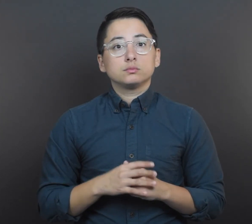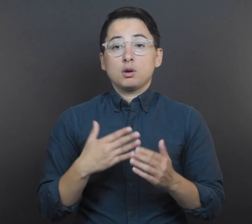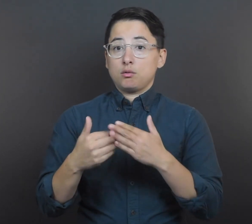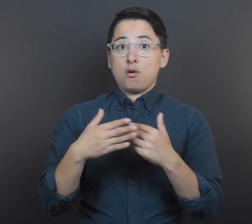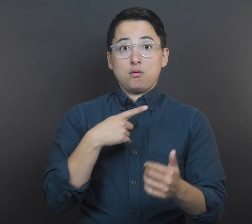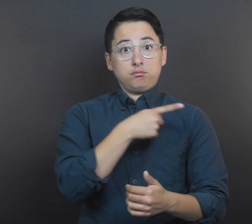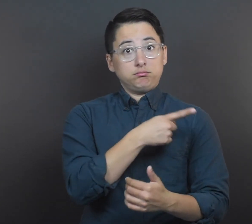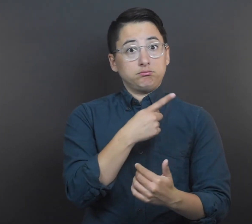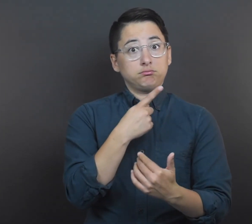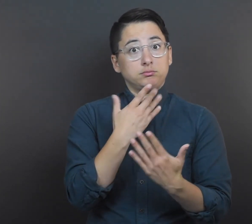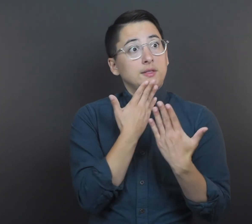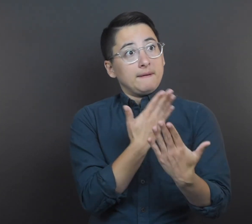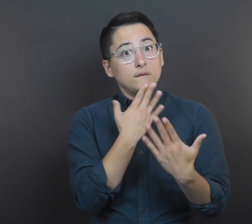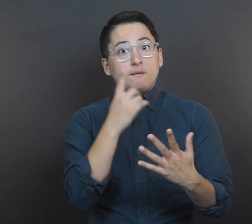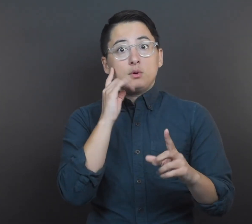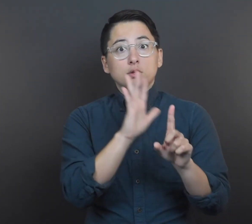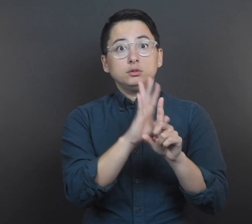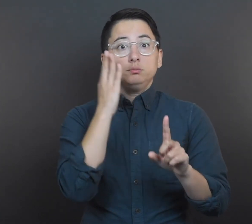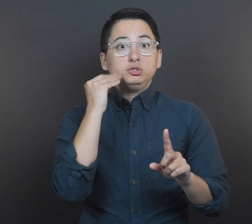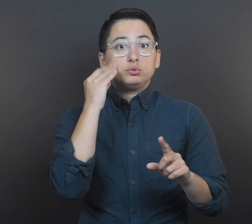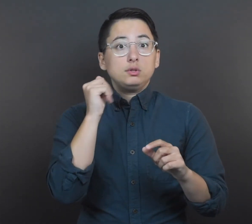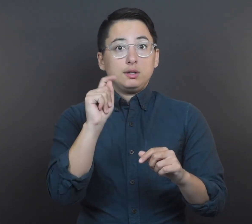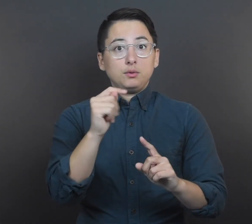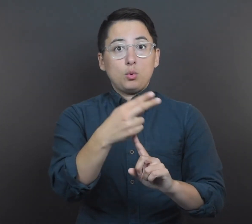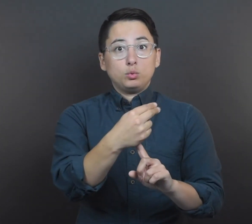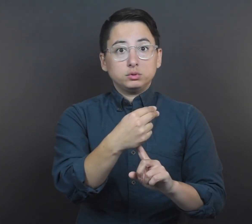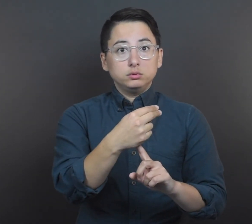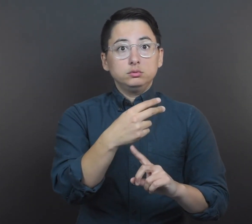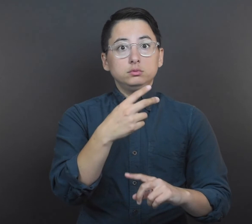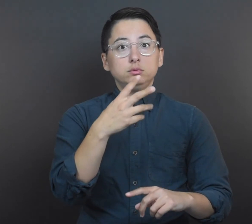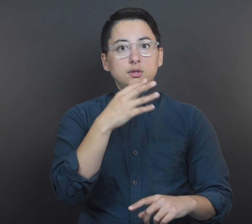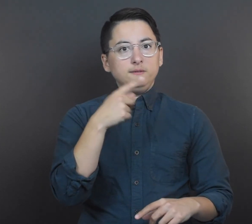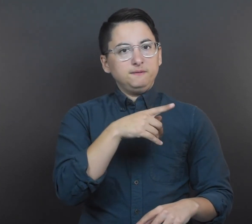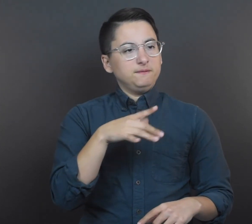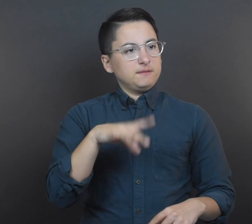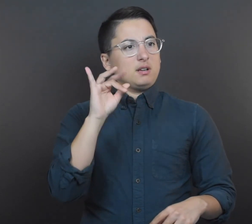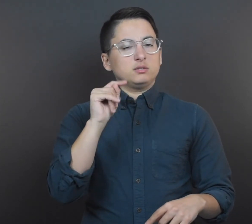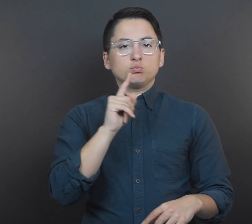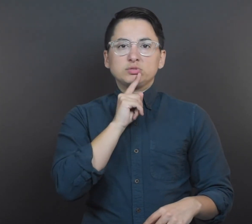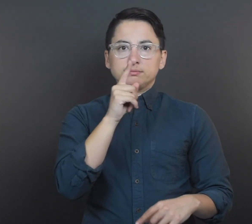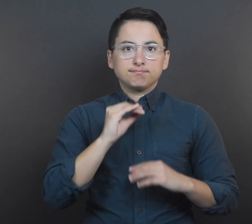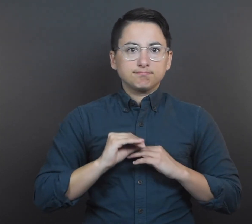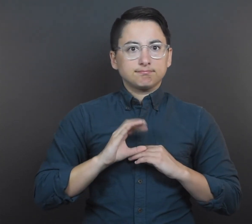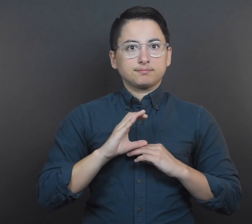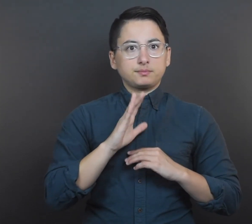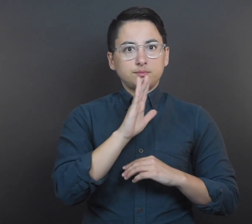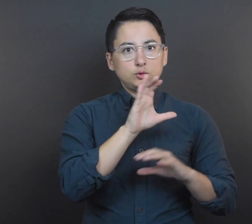Going into a response with expectations will make learning difficult if you’re close-minded,”